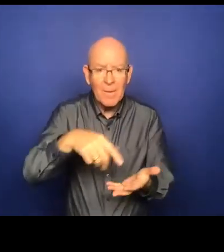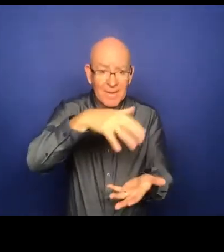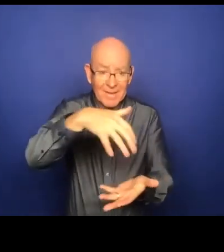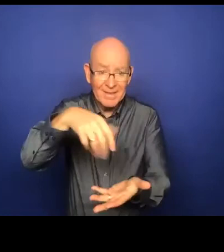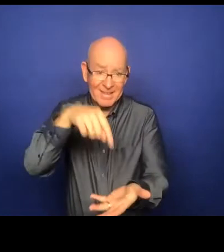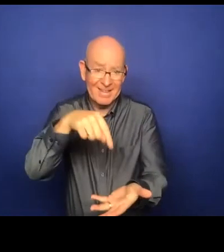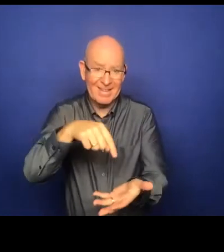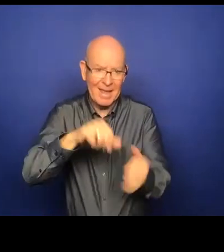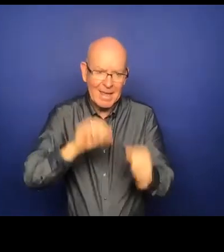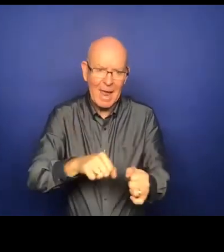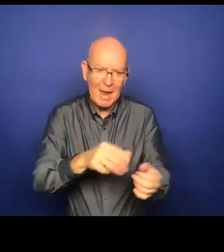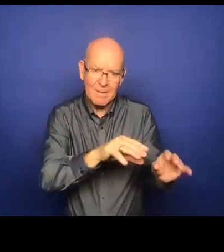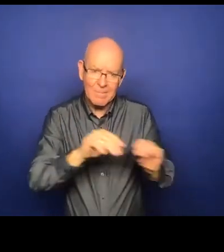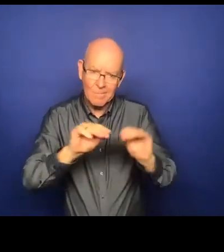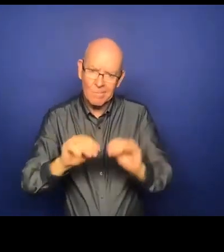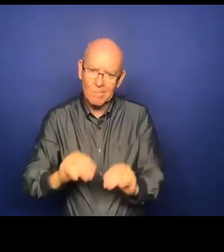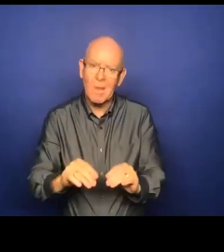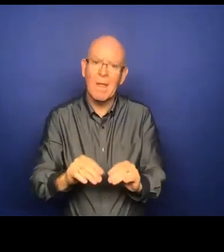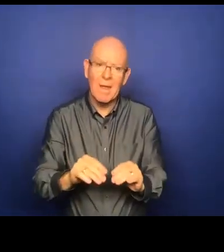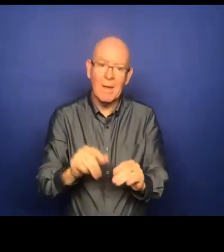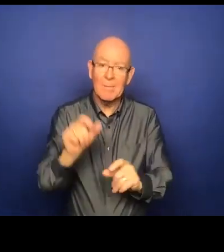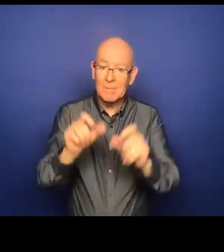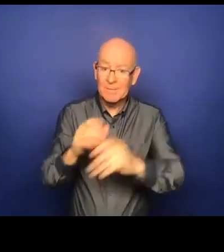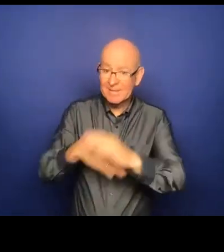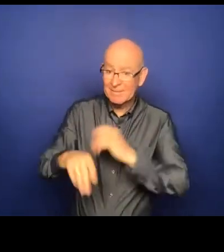interact with Government, international agencies, et cetera